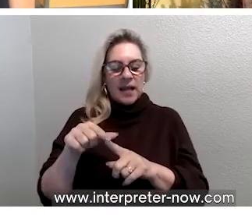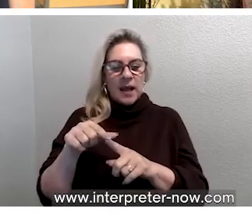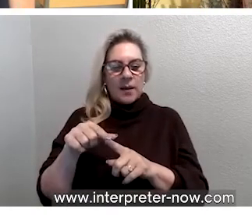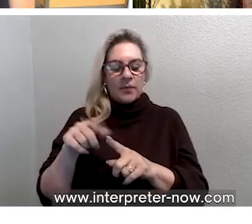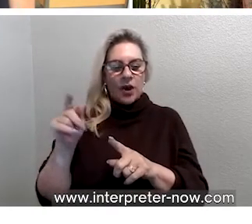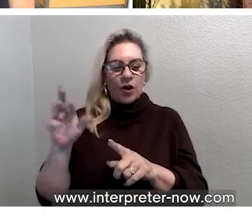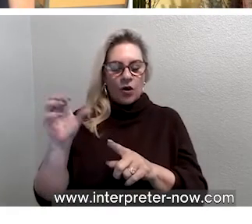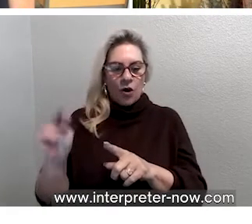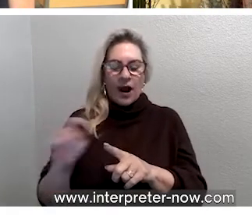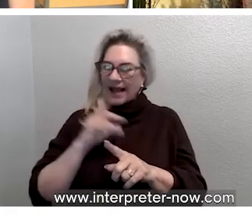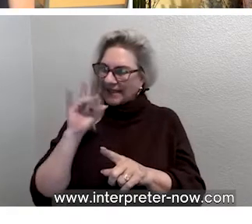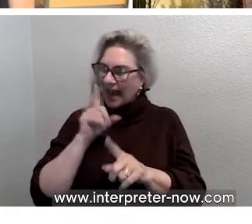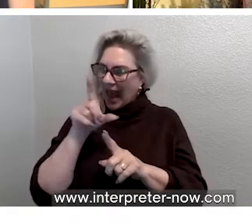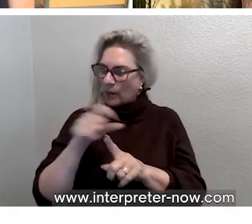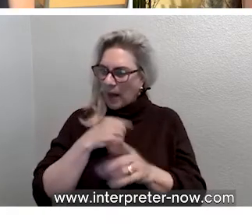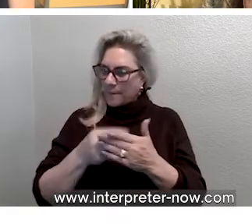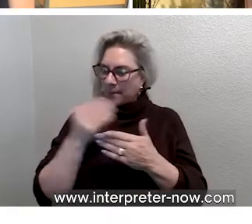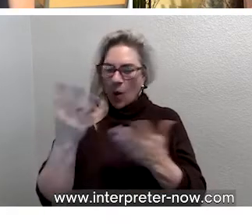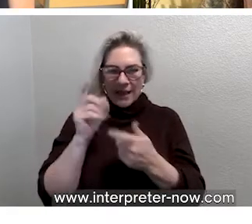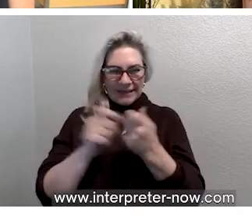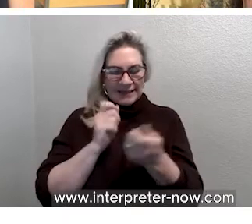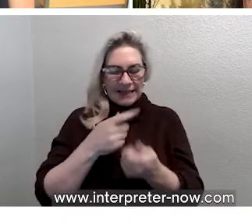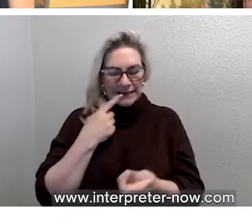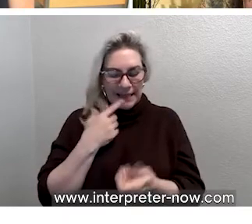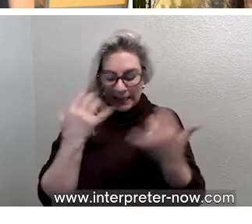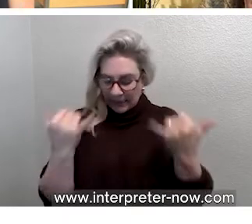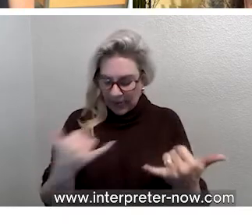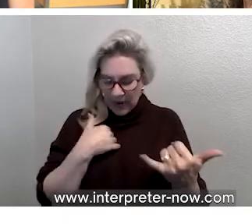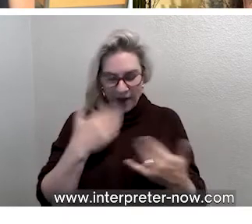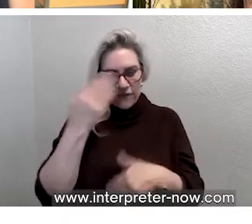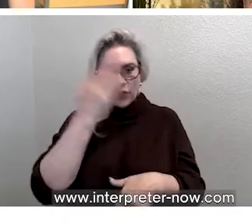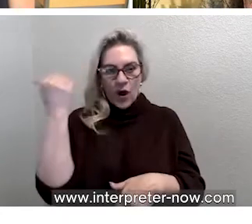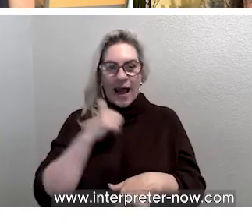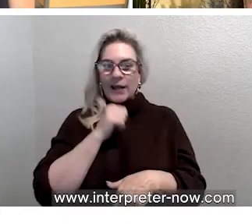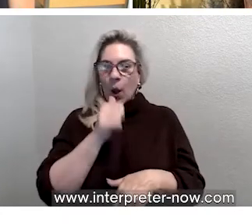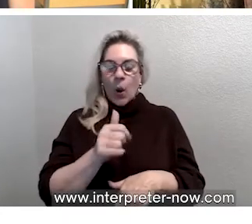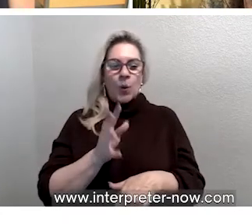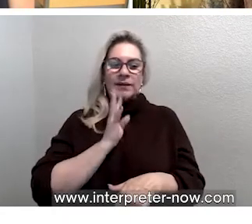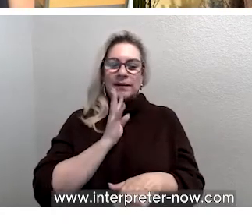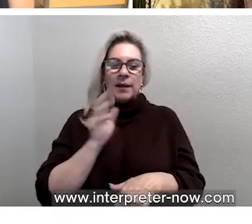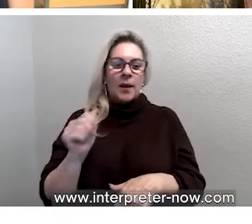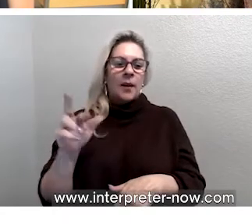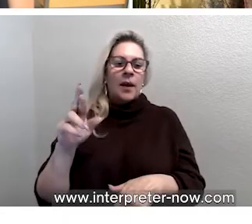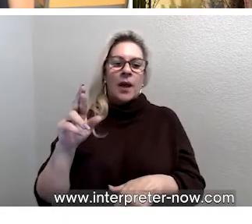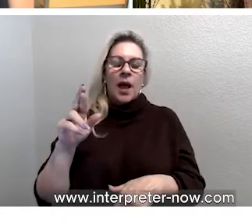I did ask at the time when I bought it what it says. I don't remember. I don't speak Koranic Arabic but I know it was something very nice and meaningful, but